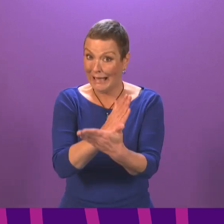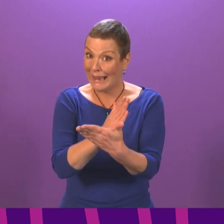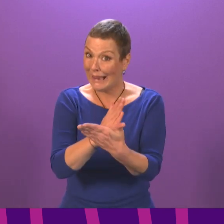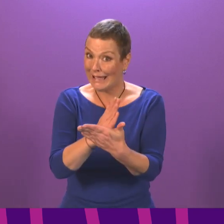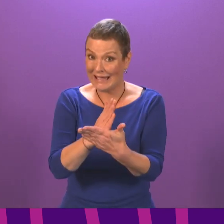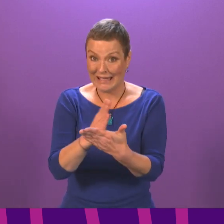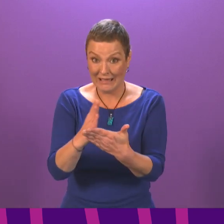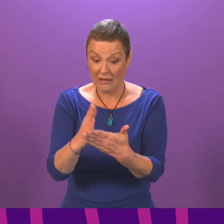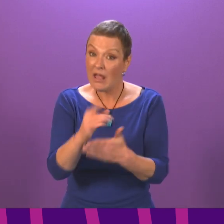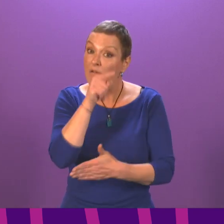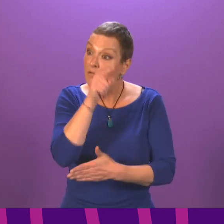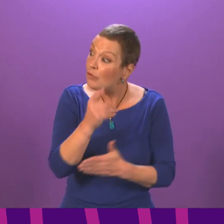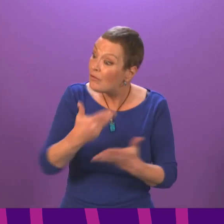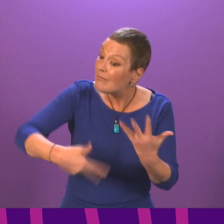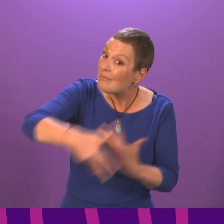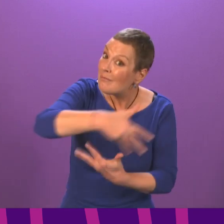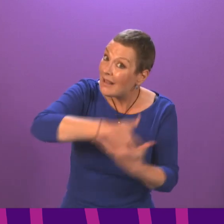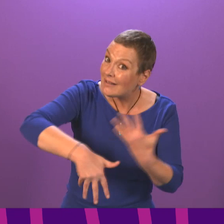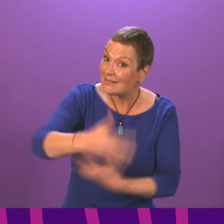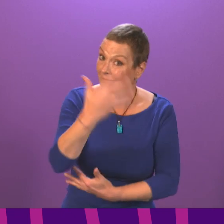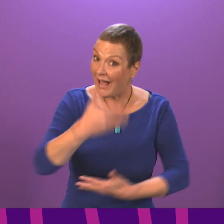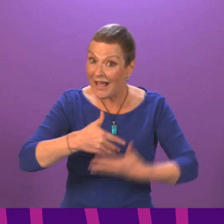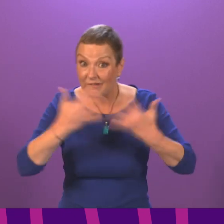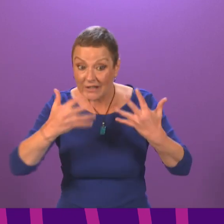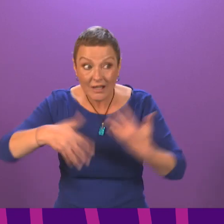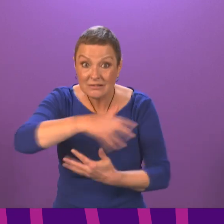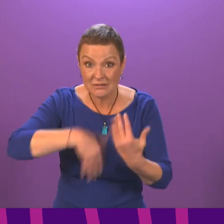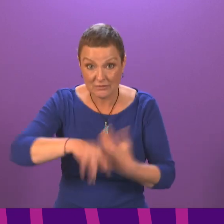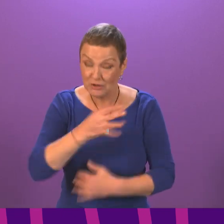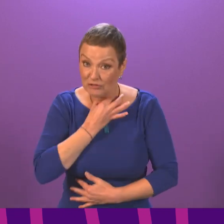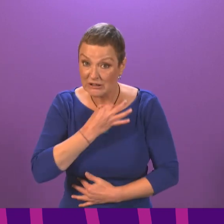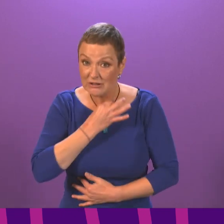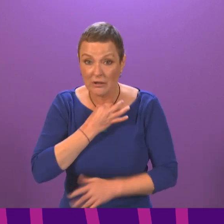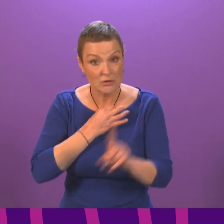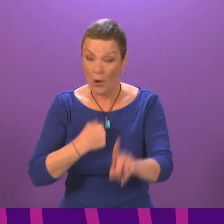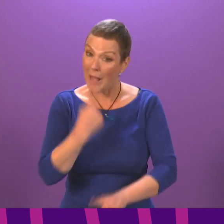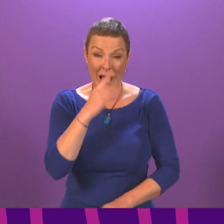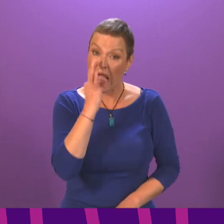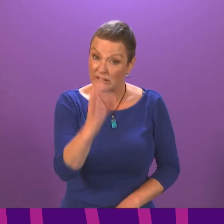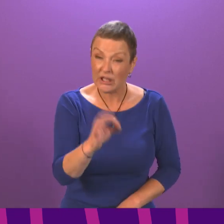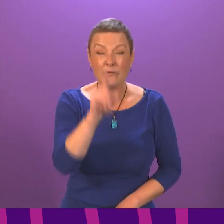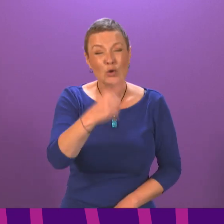that carries risk. Therefore, the default advice and position is that, if people can get through this Christmas